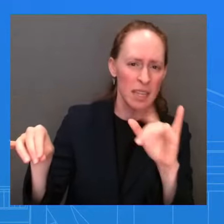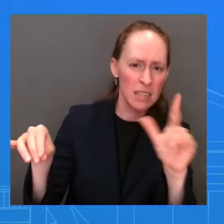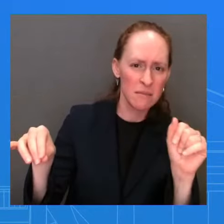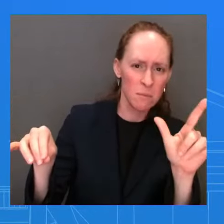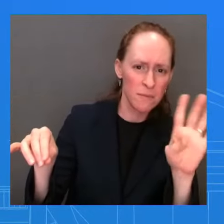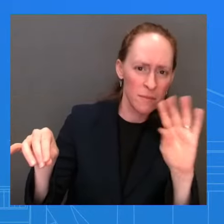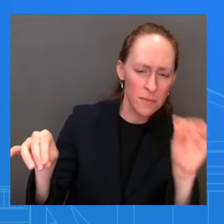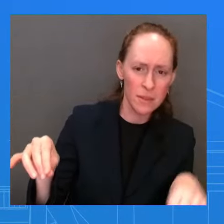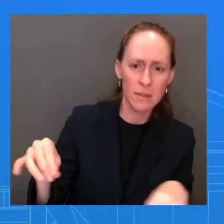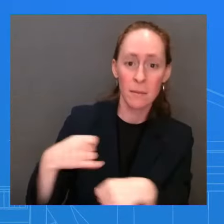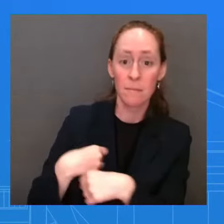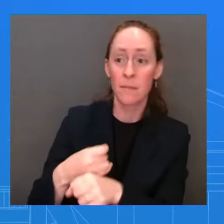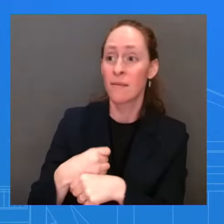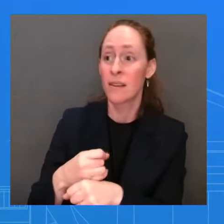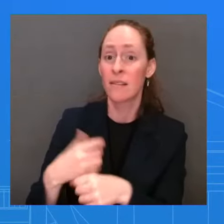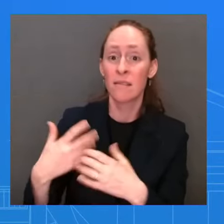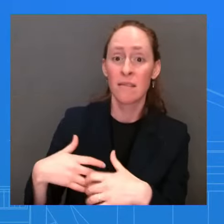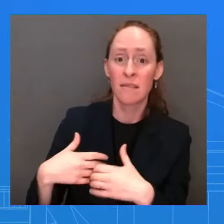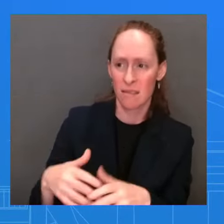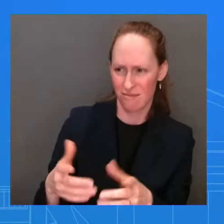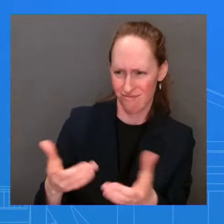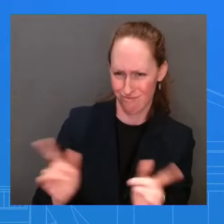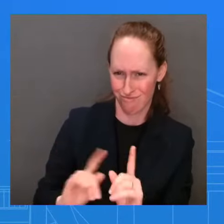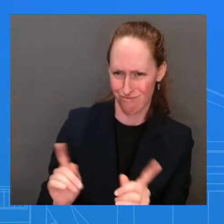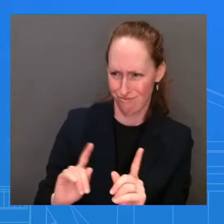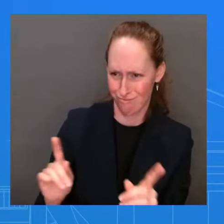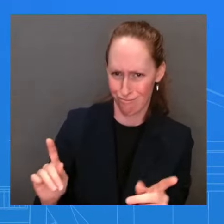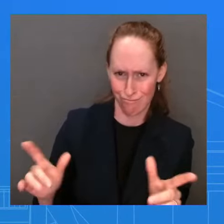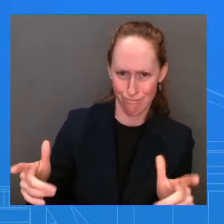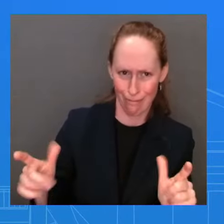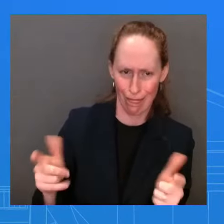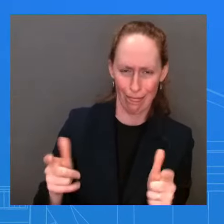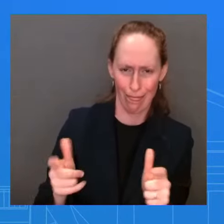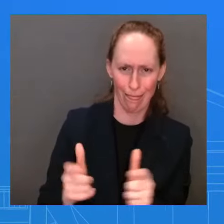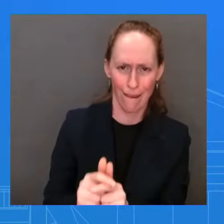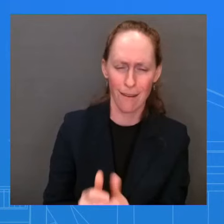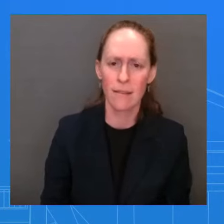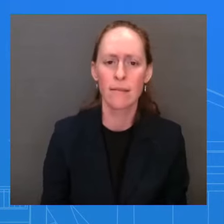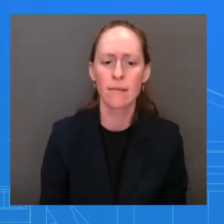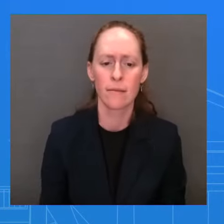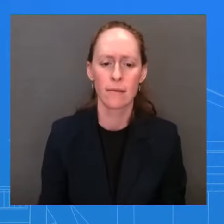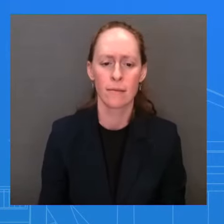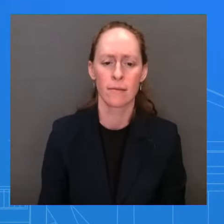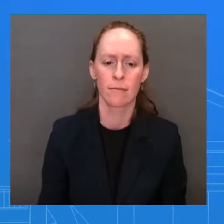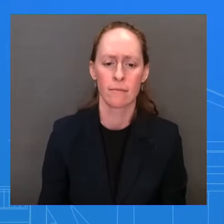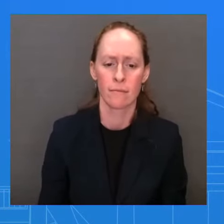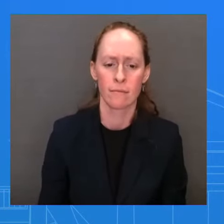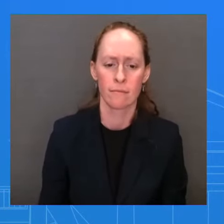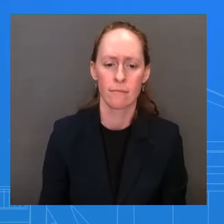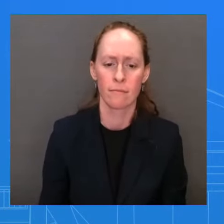And inflation is outpacing wages for 26 months in a row. How does the President then sell to the American people